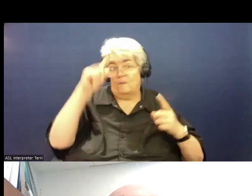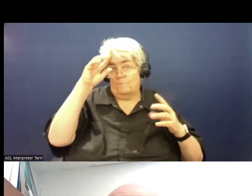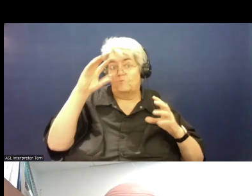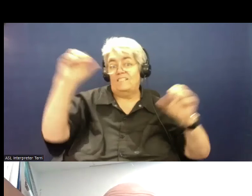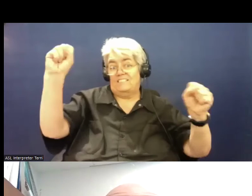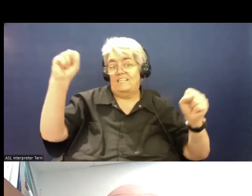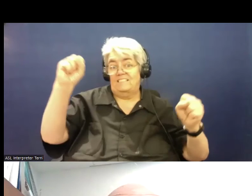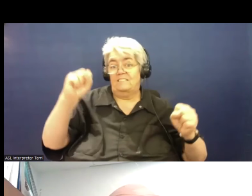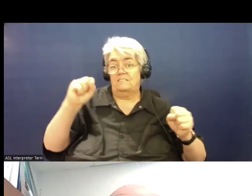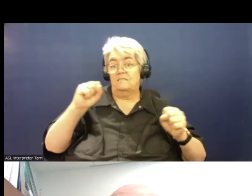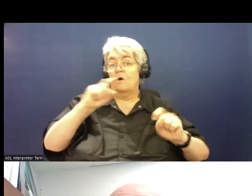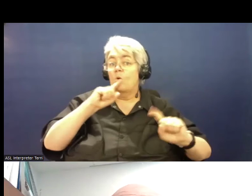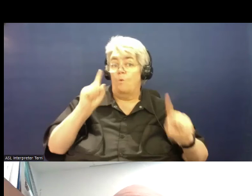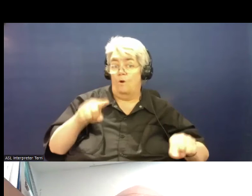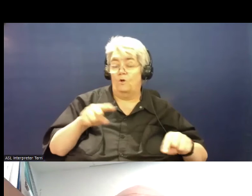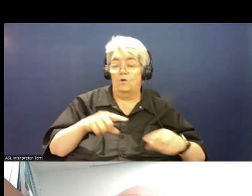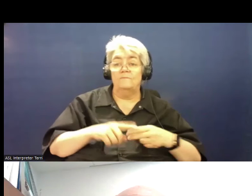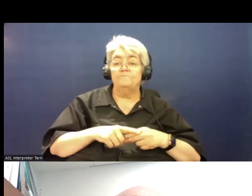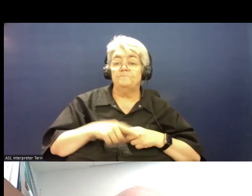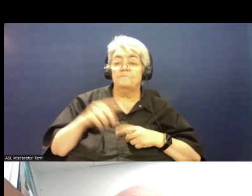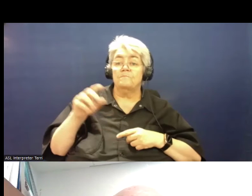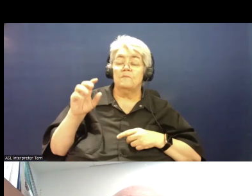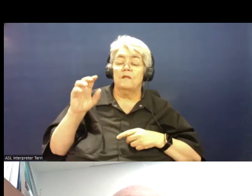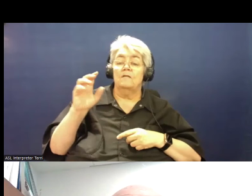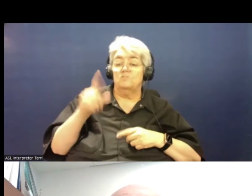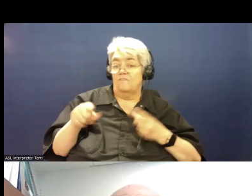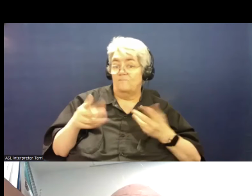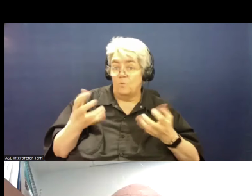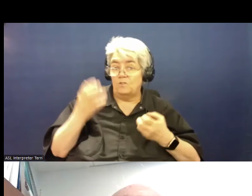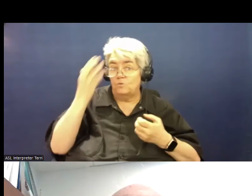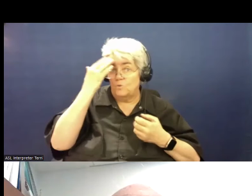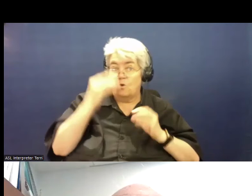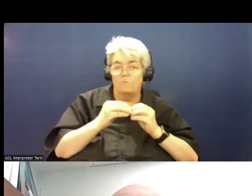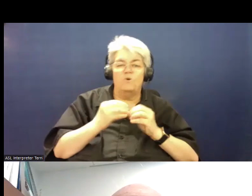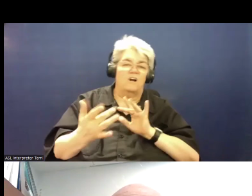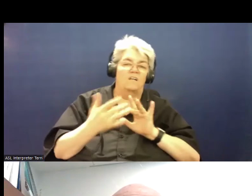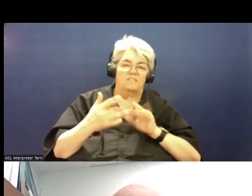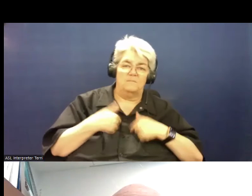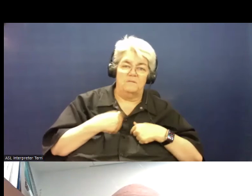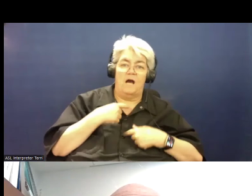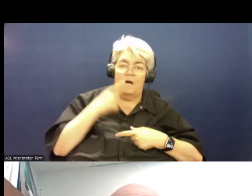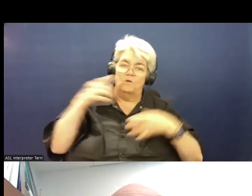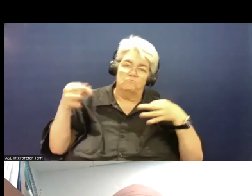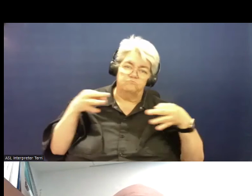IF YOU WANT TO KNOW MORE, CONTACT ME AND I WILL BE GLAD TO SHARE